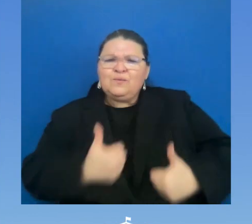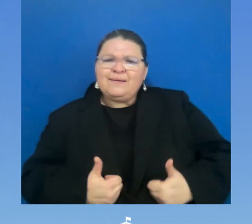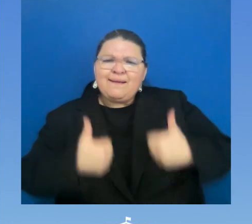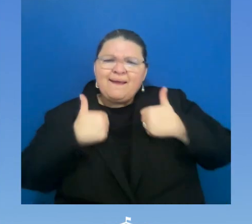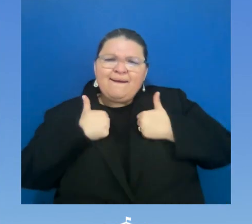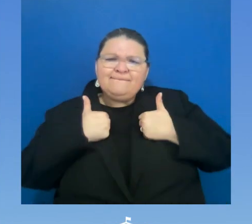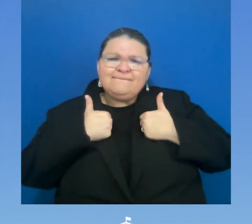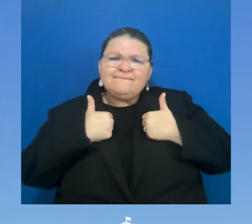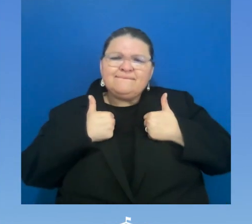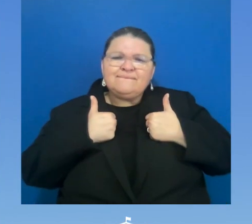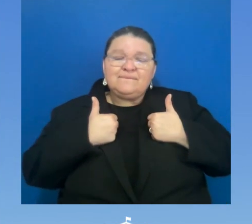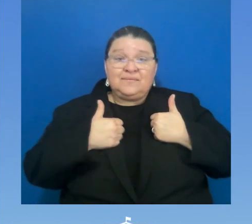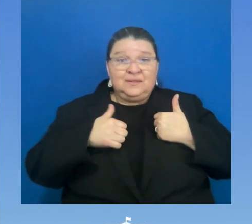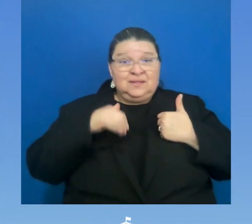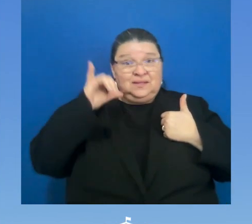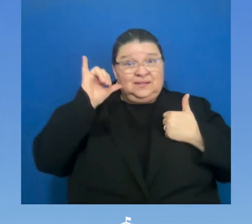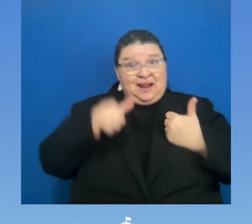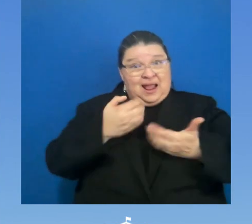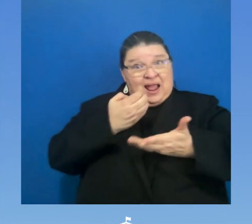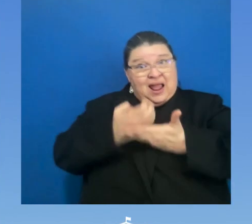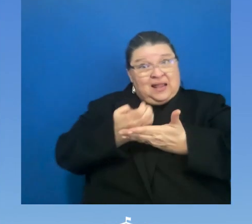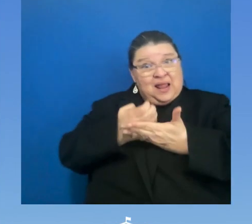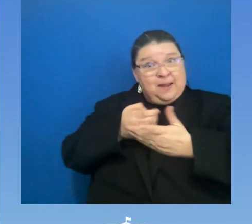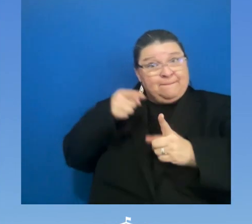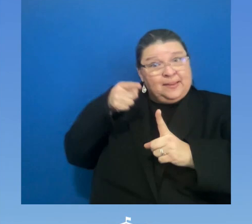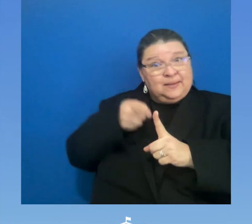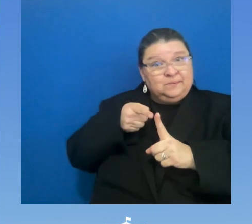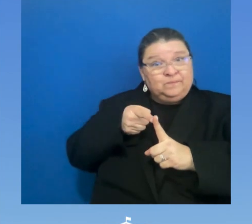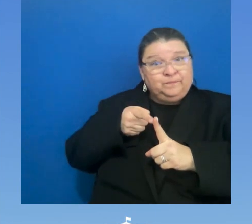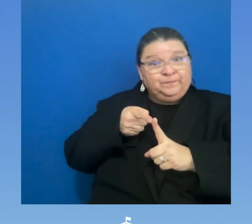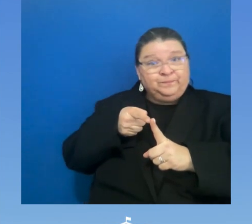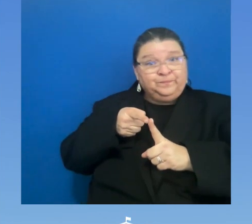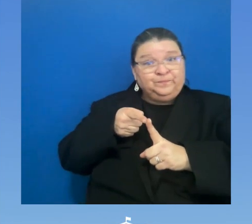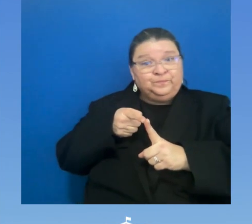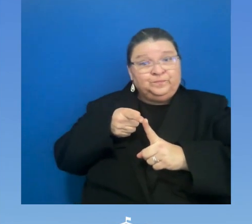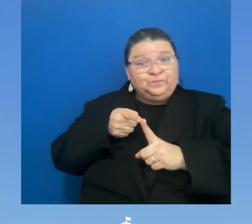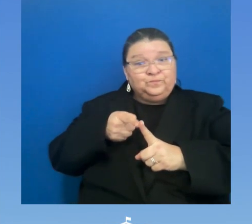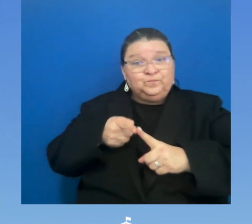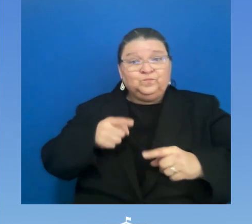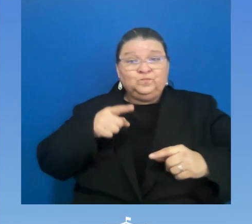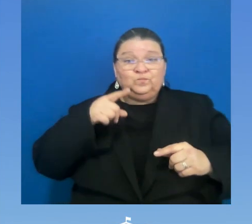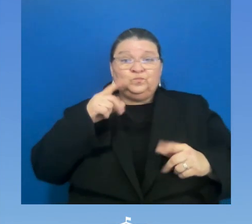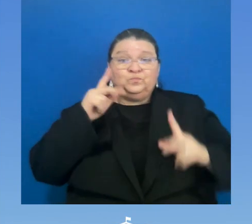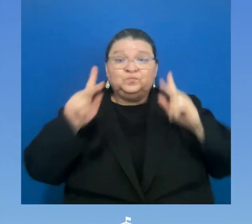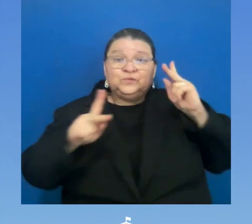is people who want to get back into the workforce but can't because the pandemic has affected their,